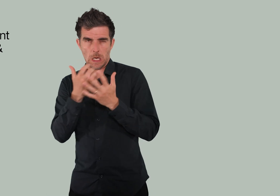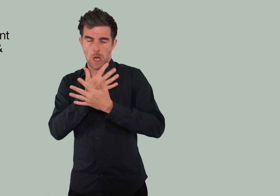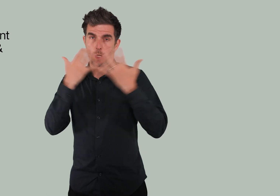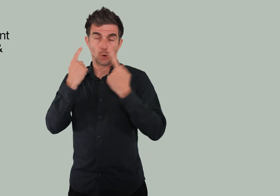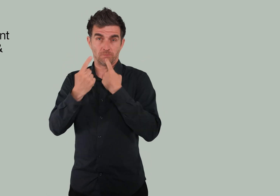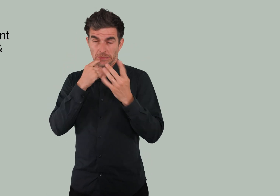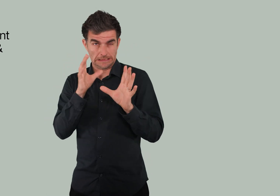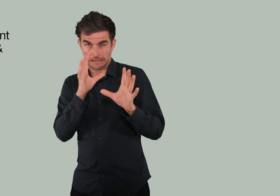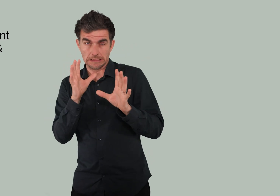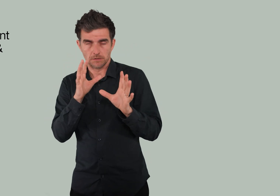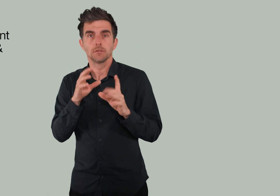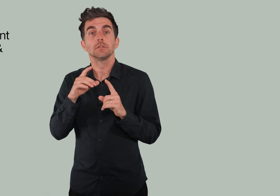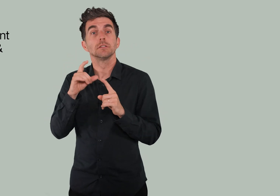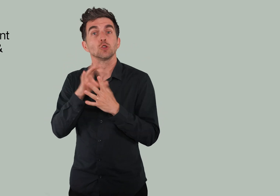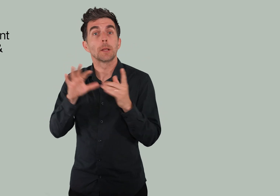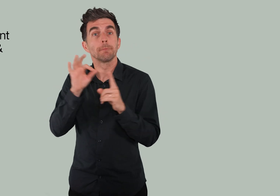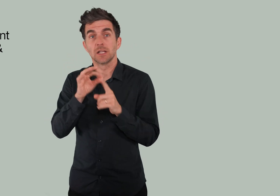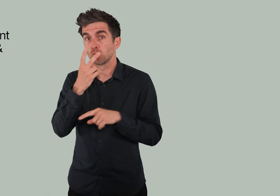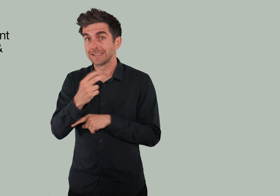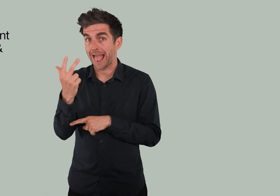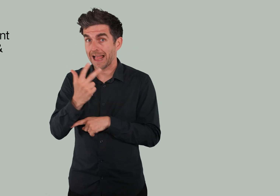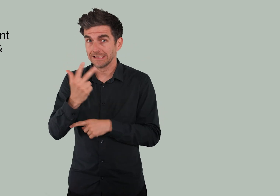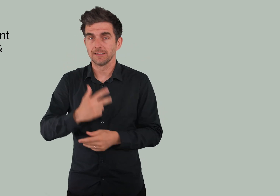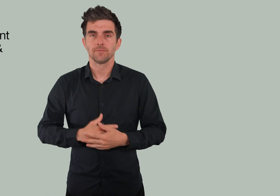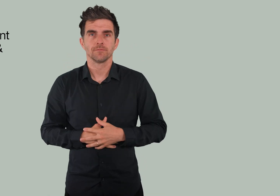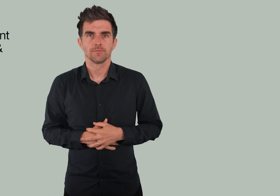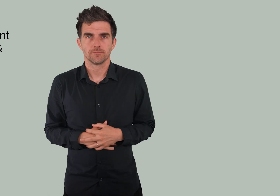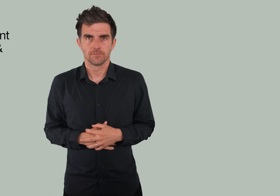or contains a lot of information (DWP, 2018).